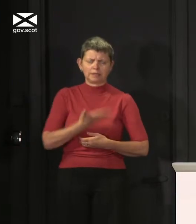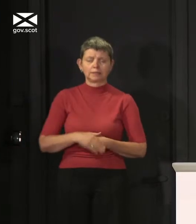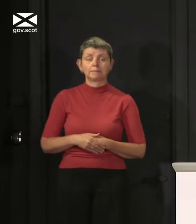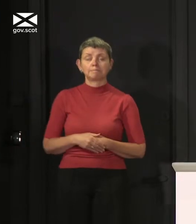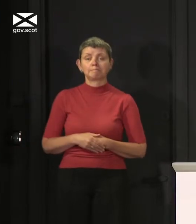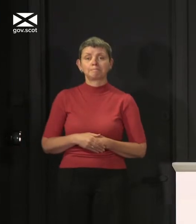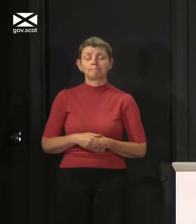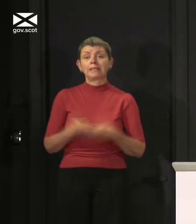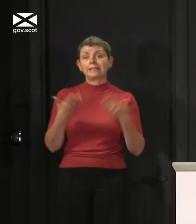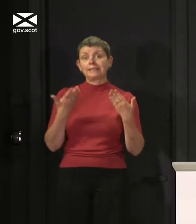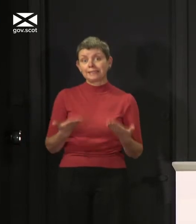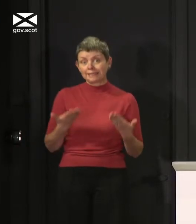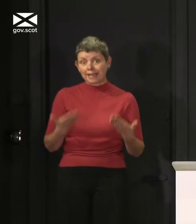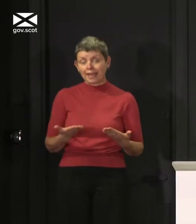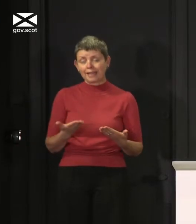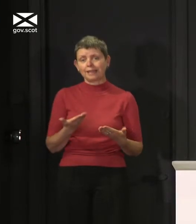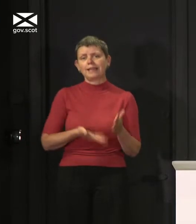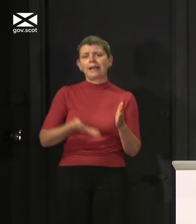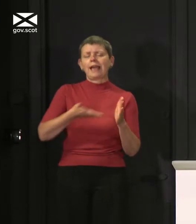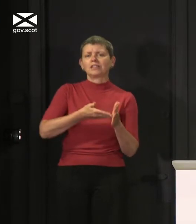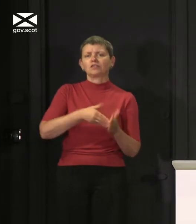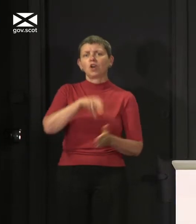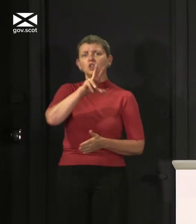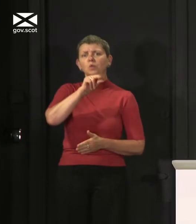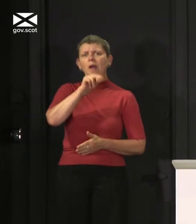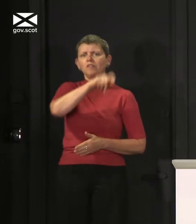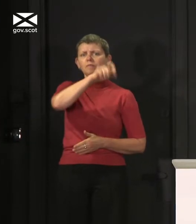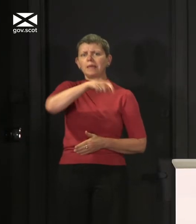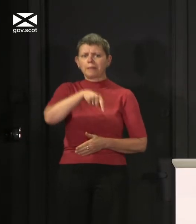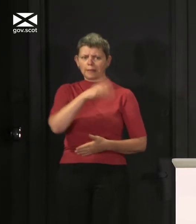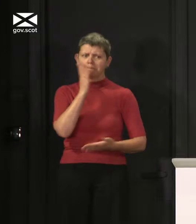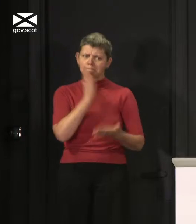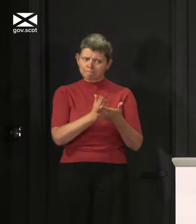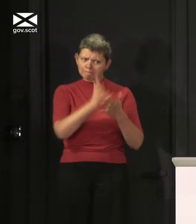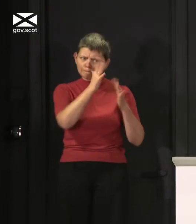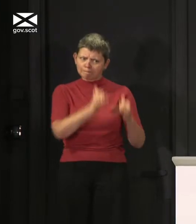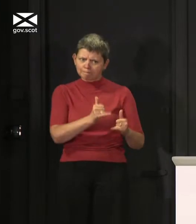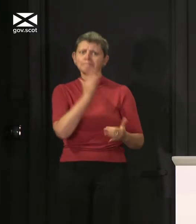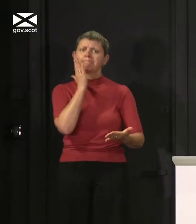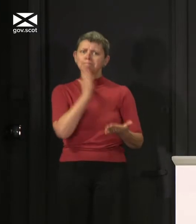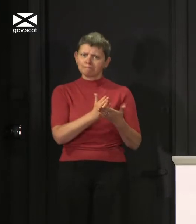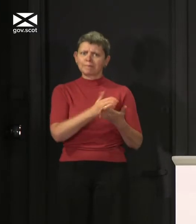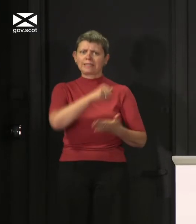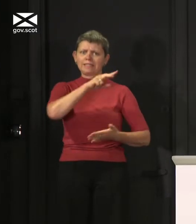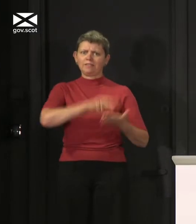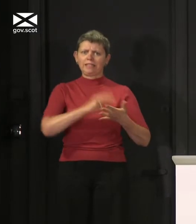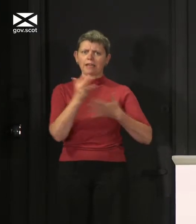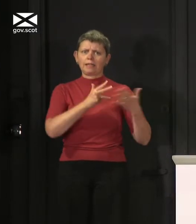An additional 12 positive cases were confirmed yesterday - that takes the total now in Scotland